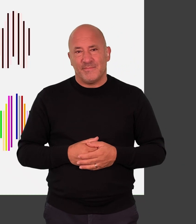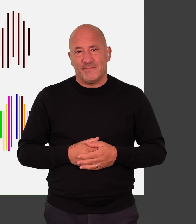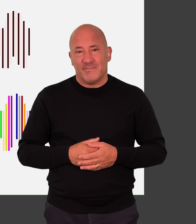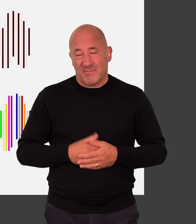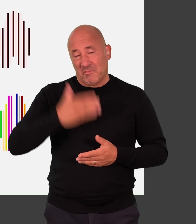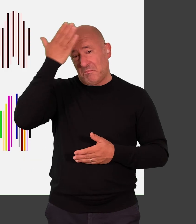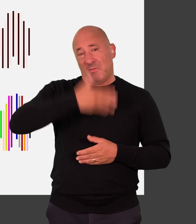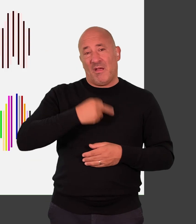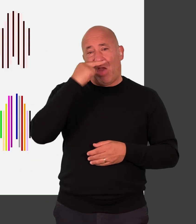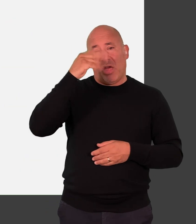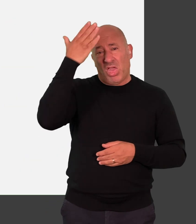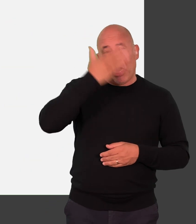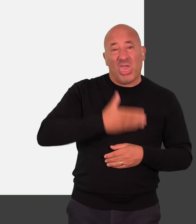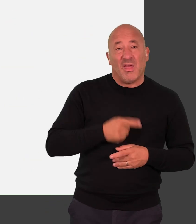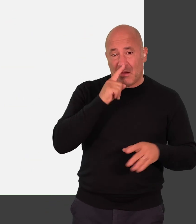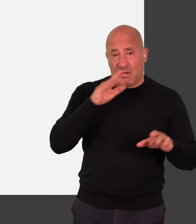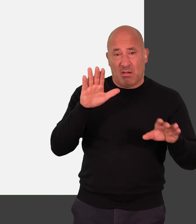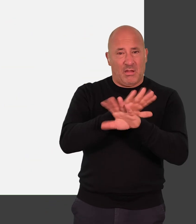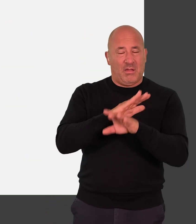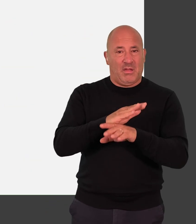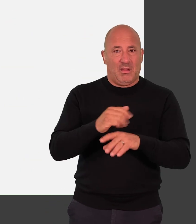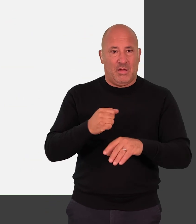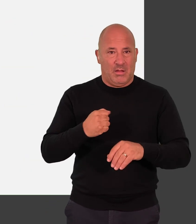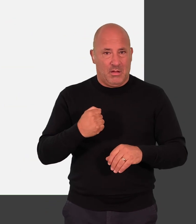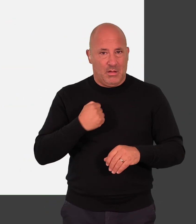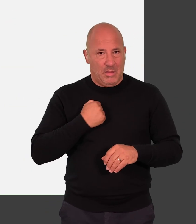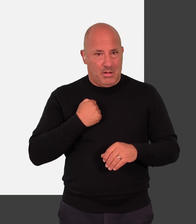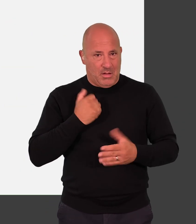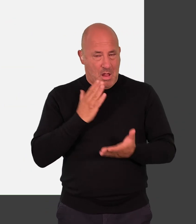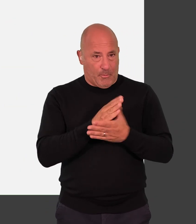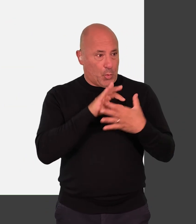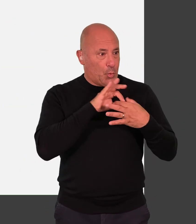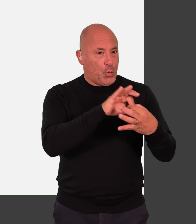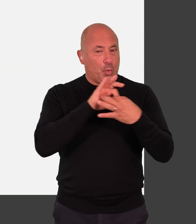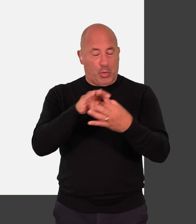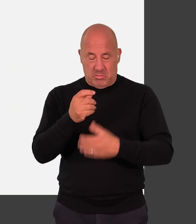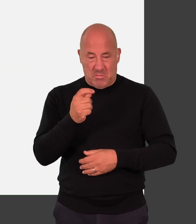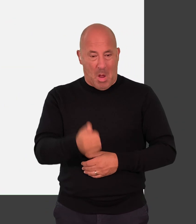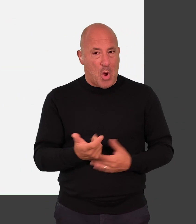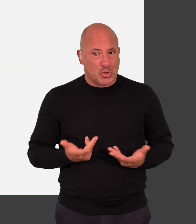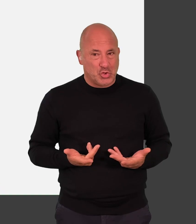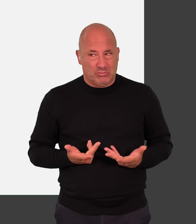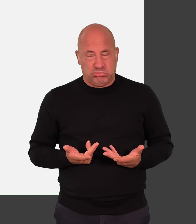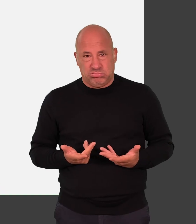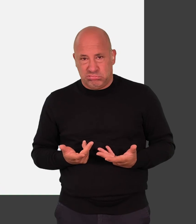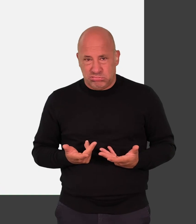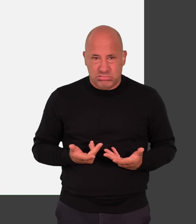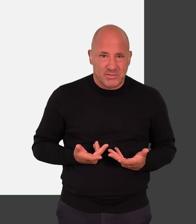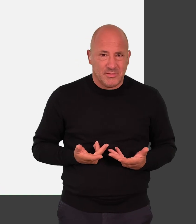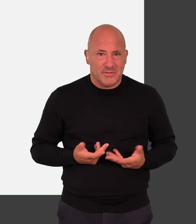A false front may also hide the person’s stark reality of very little in tune activity